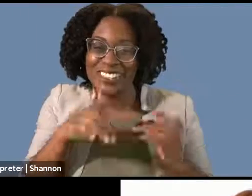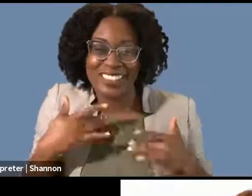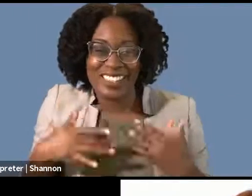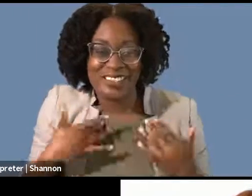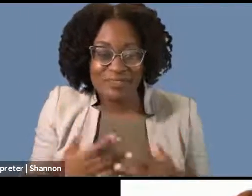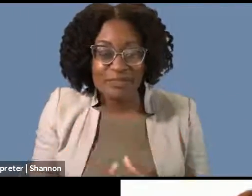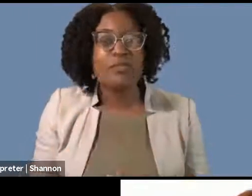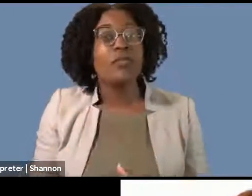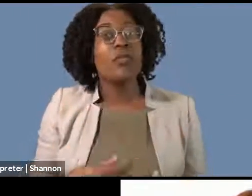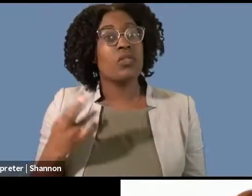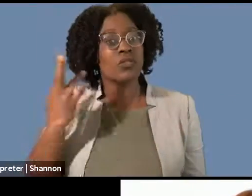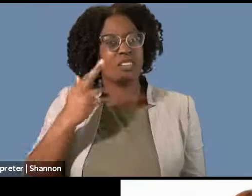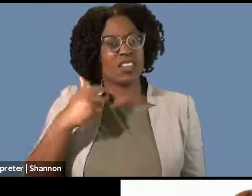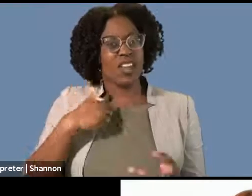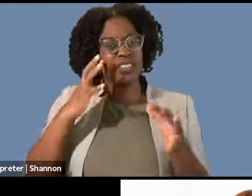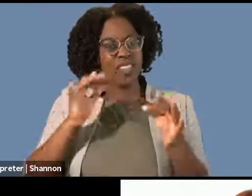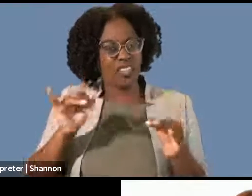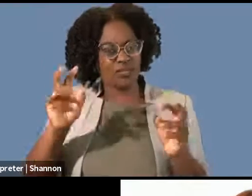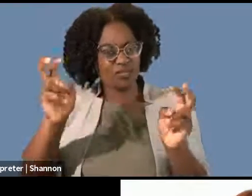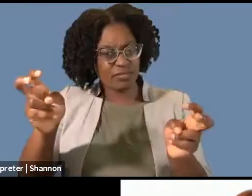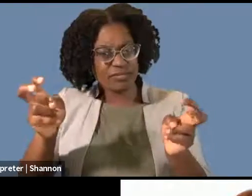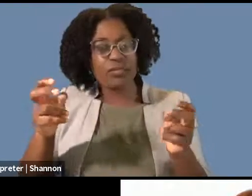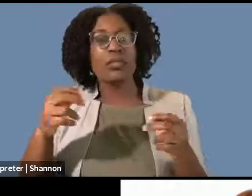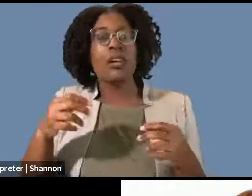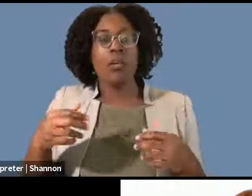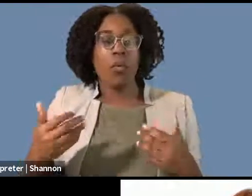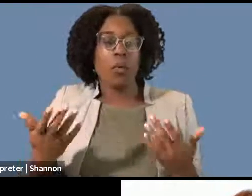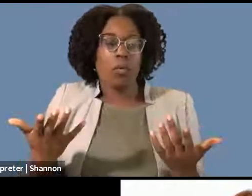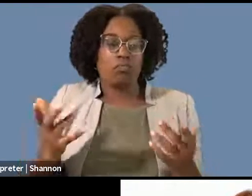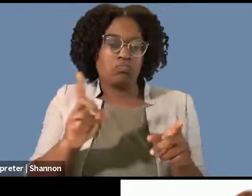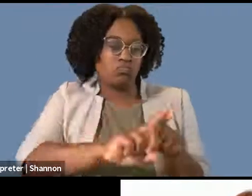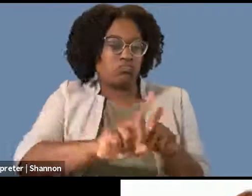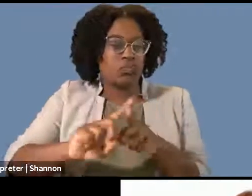other motivation has been the events and I have been thinking about this all my life, but